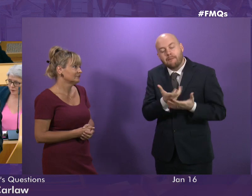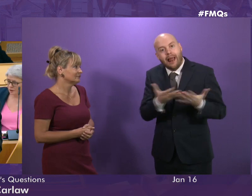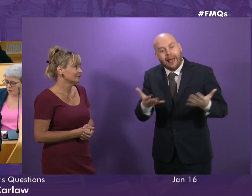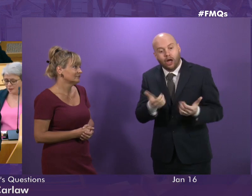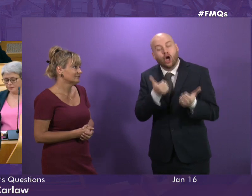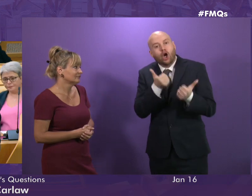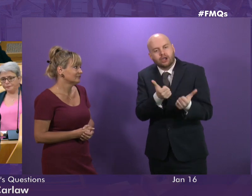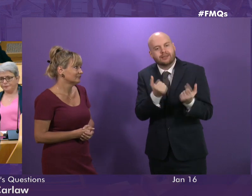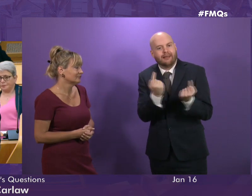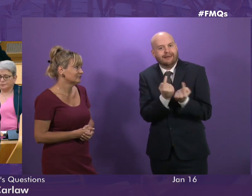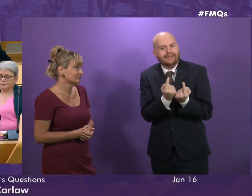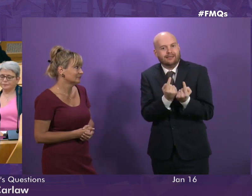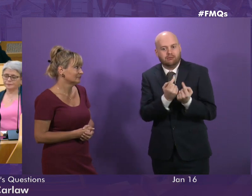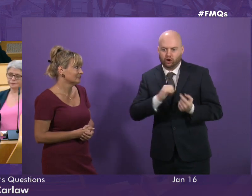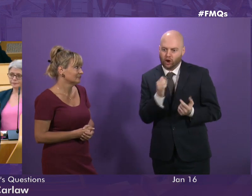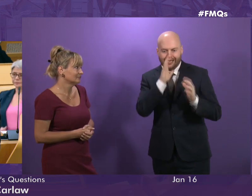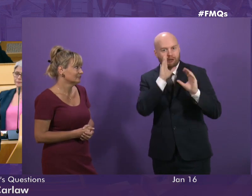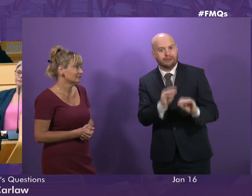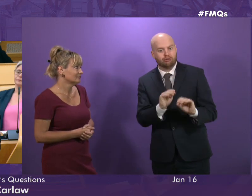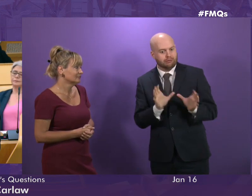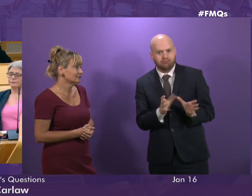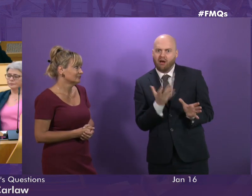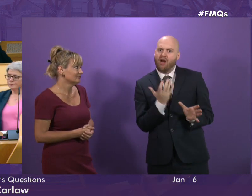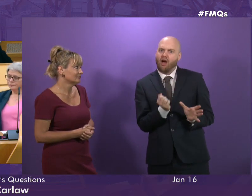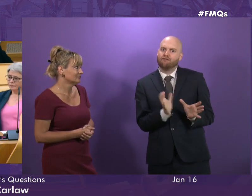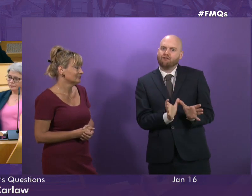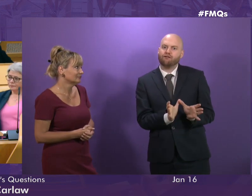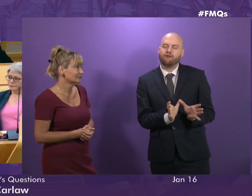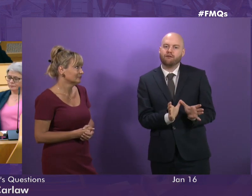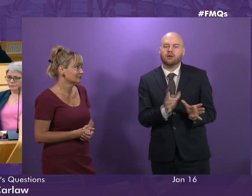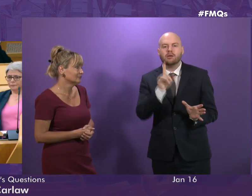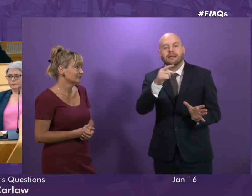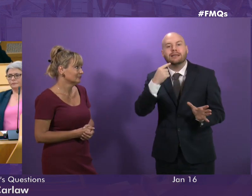I also said that Parliament’s decision yesterday goes way beyond wanting only to pat ourselves